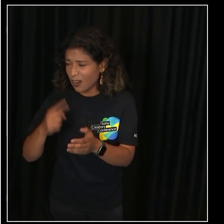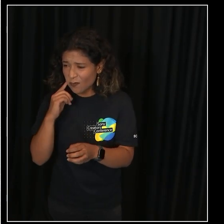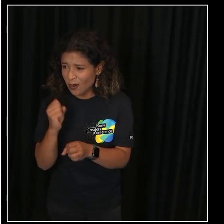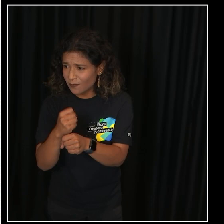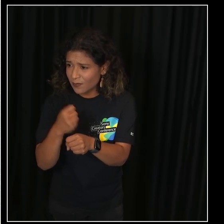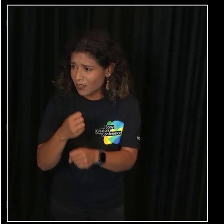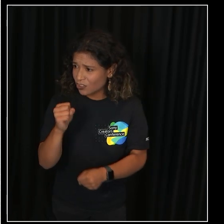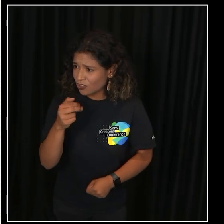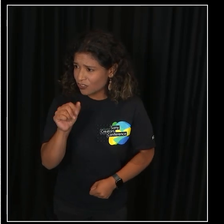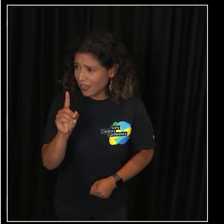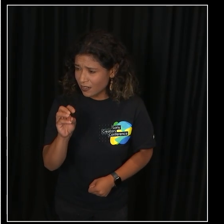Oh, it's a compute shadow.